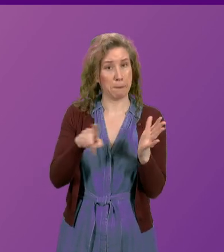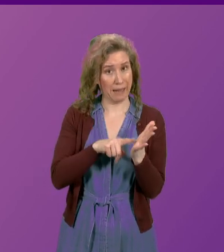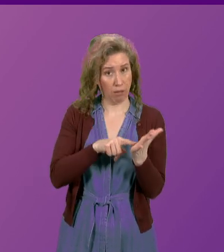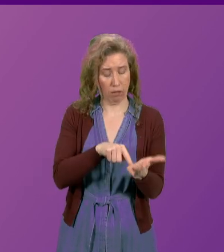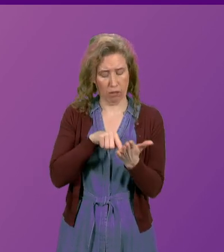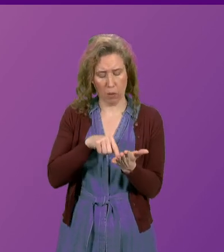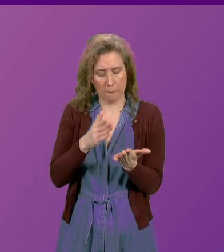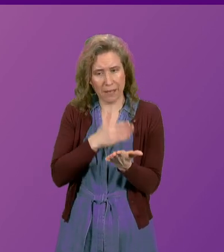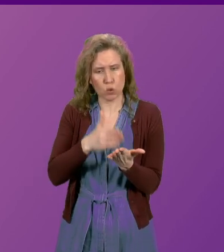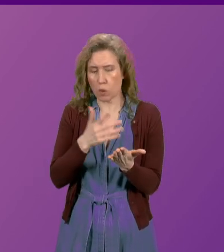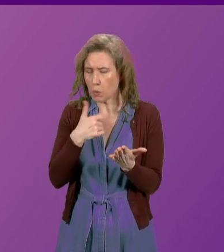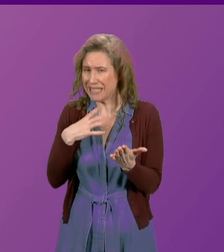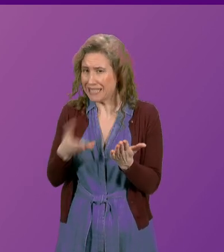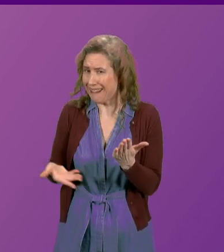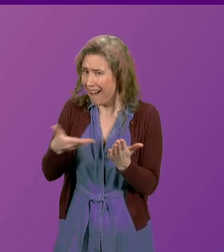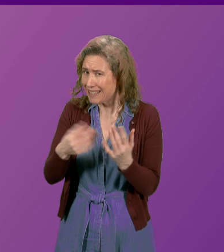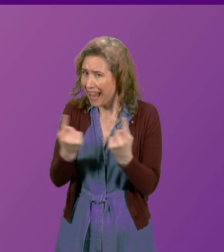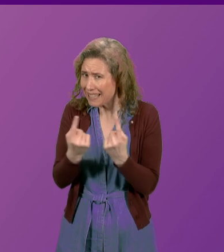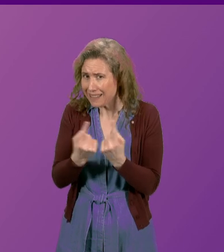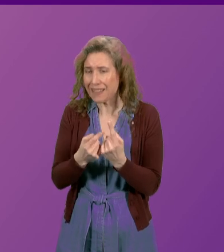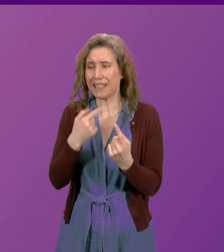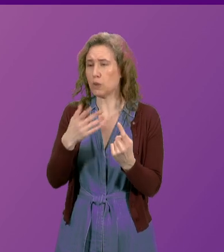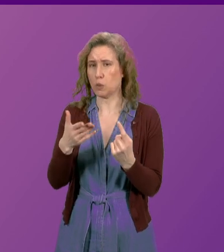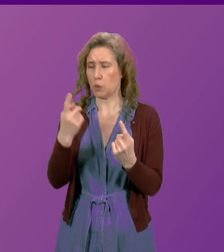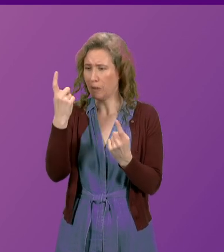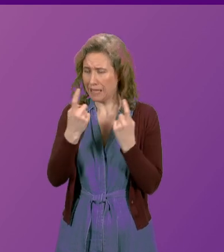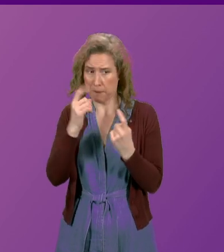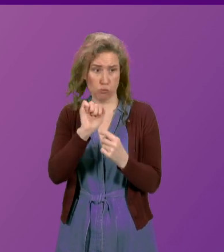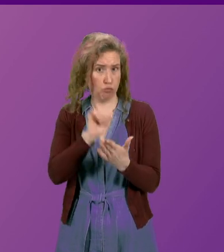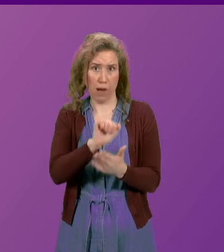whether any additional provisions are required to address the legitimate point that he puts to me.